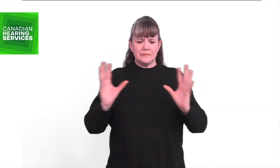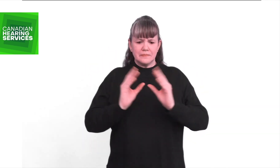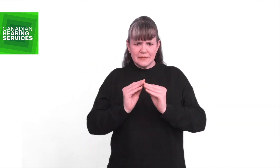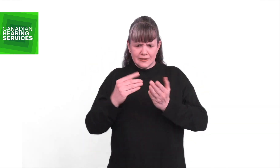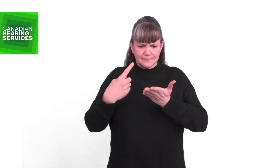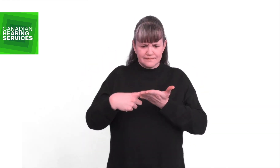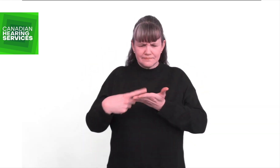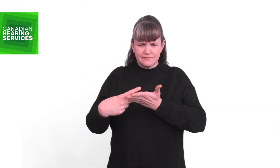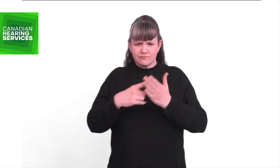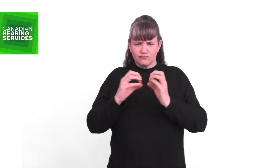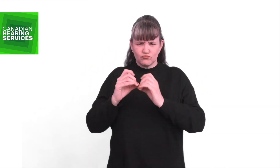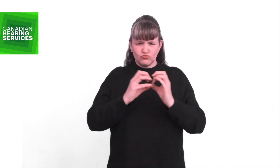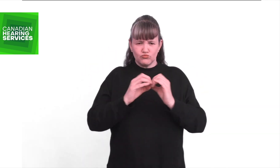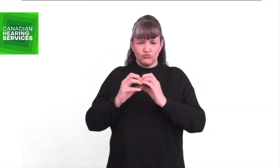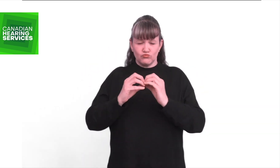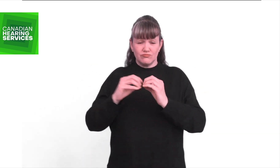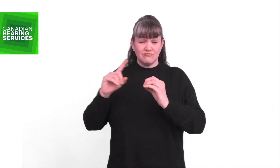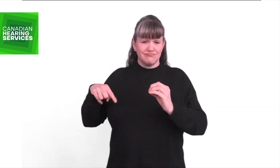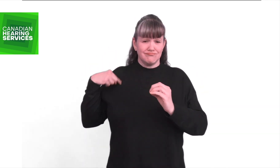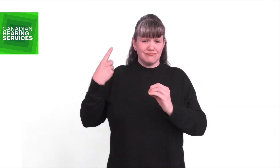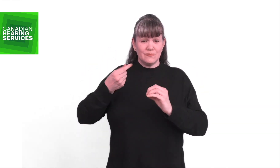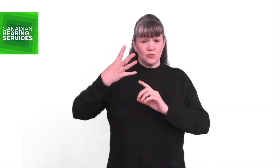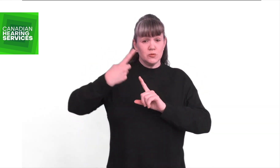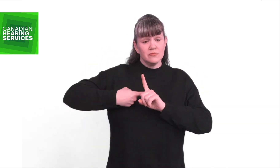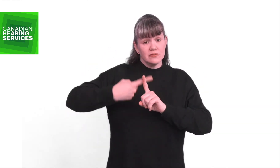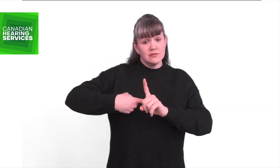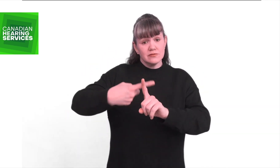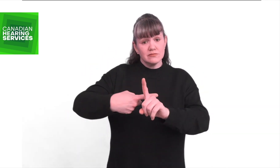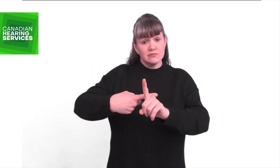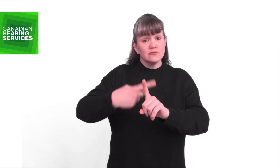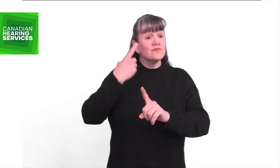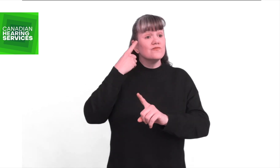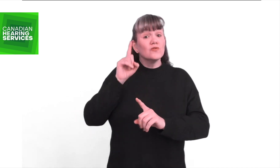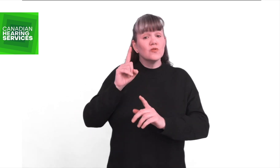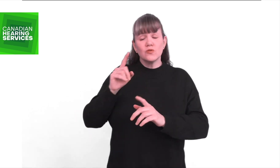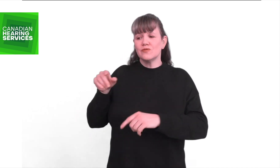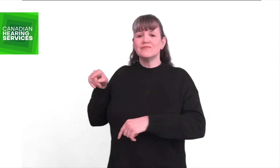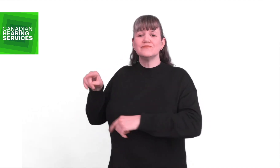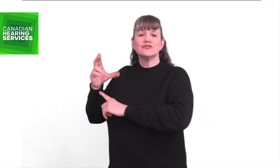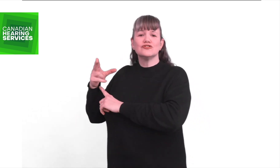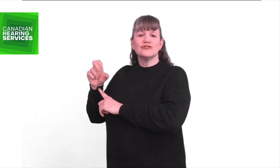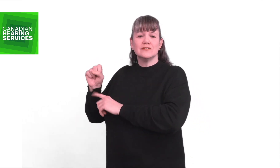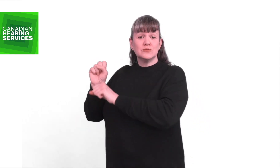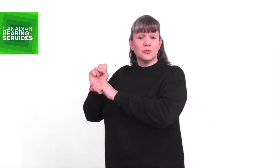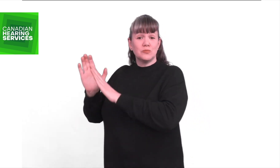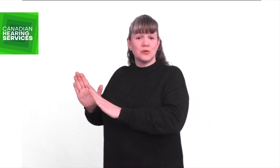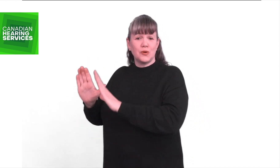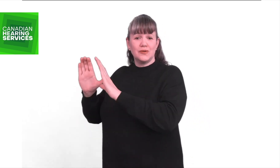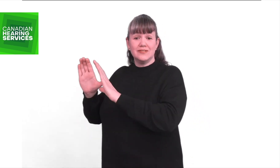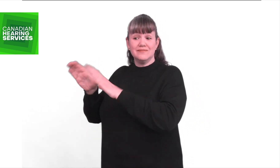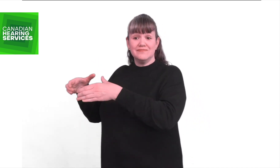to discuss for several months regarding CHS employees who are members